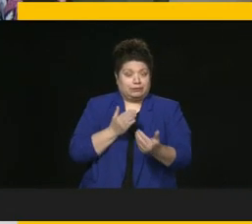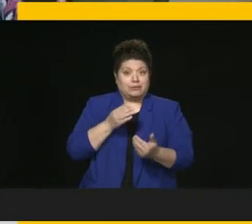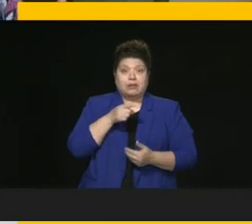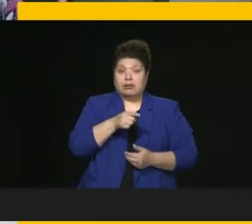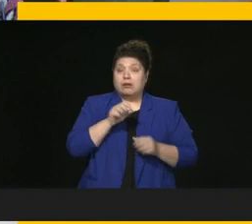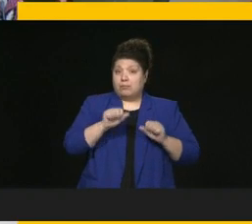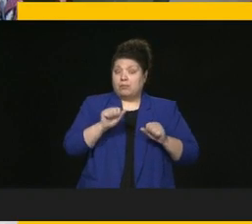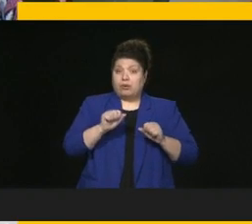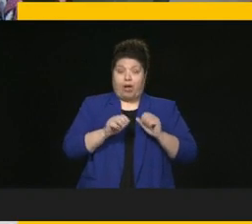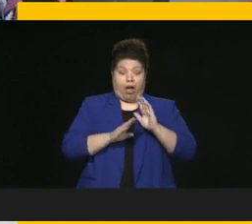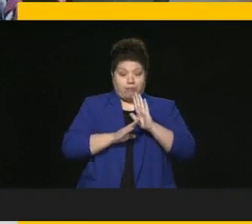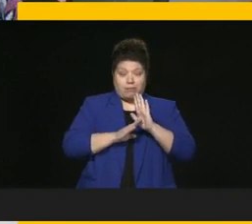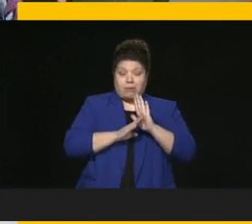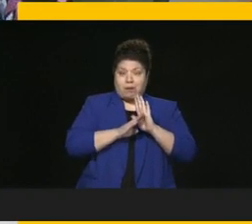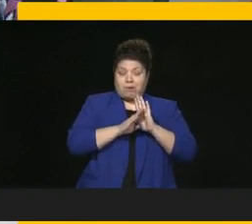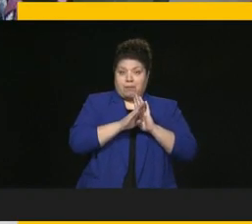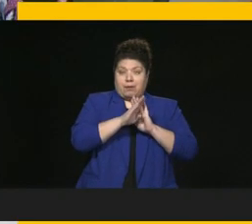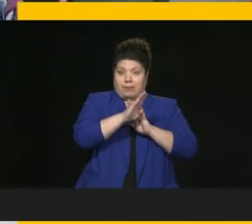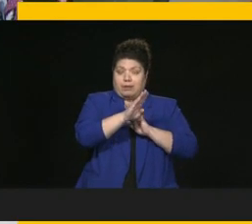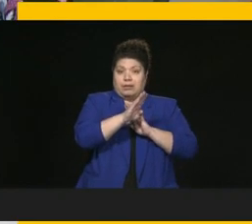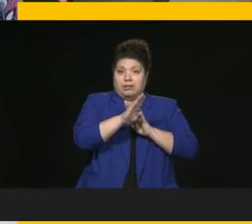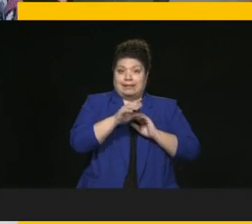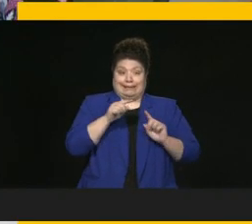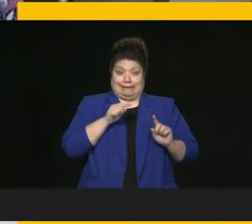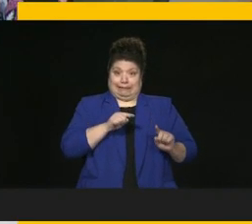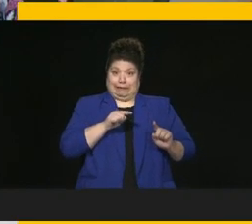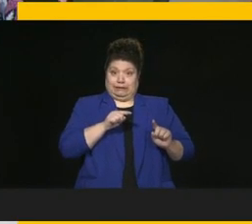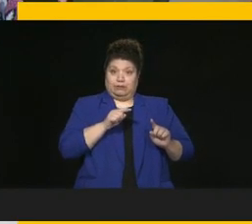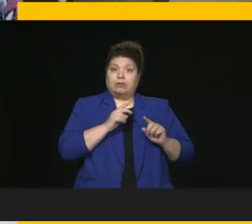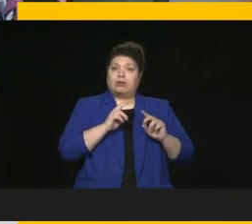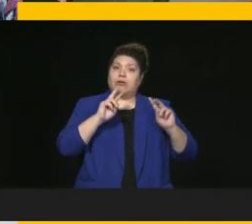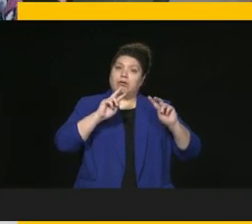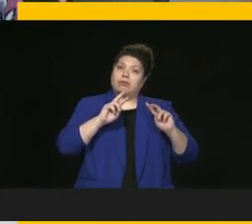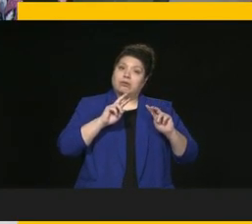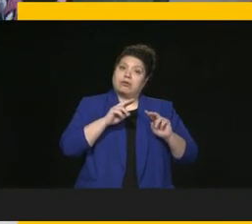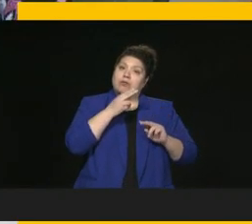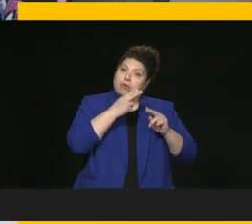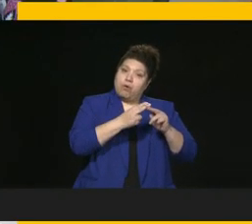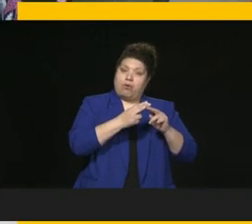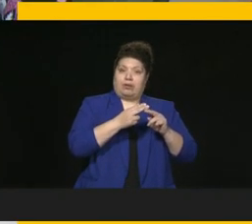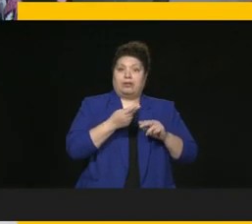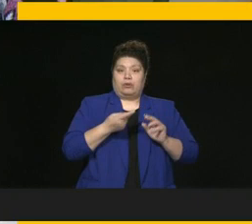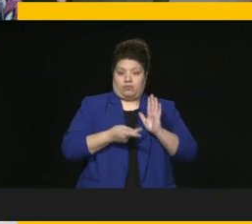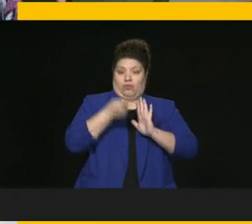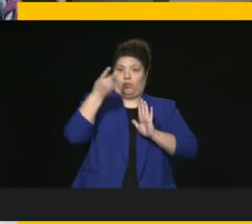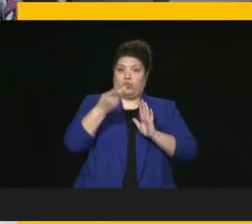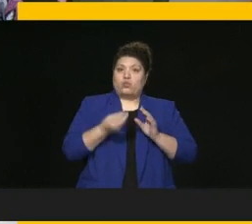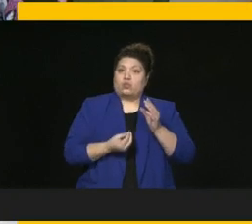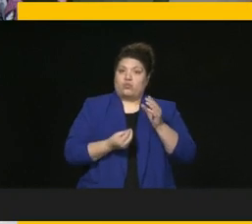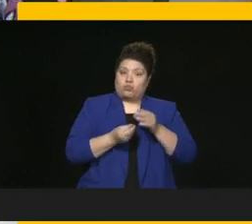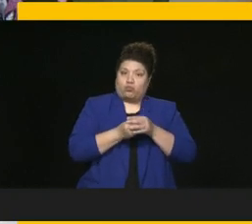QUICKLY MULTIPLY RESULTING IN A STEEPLY RISING EPIDEMIC CURVE.